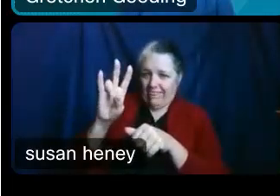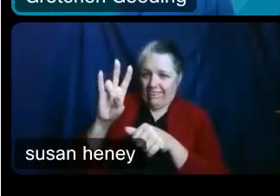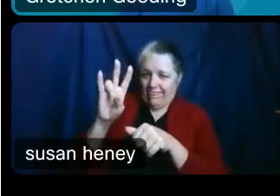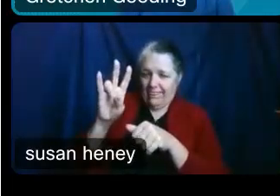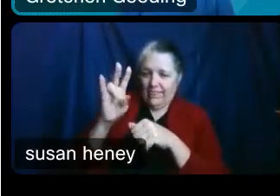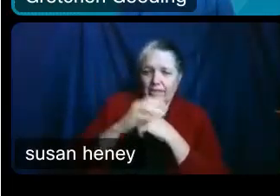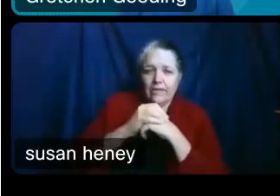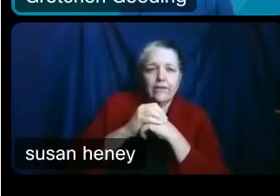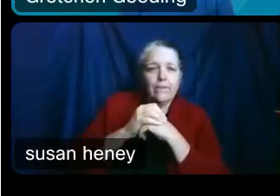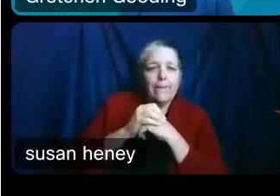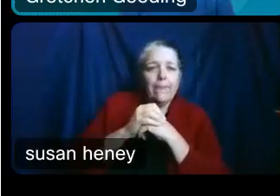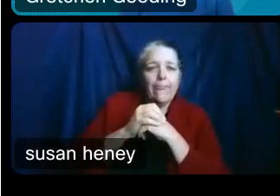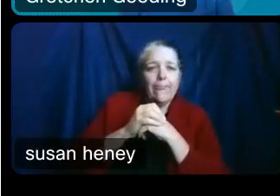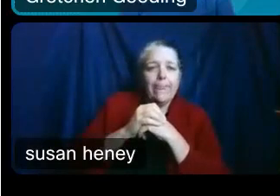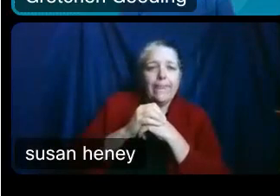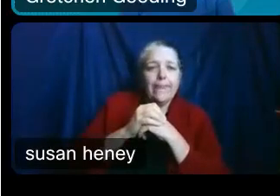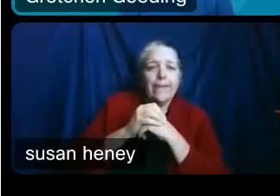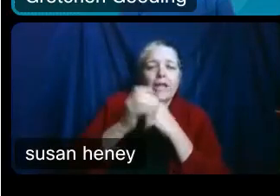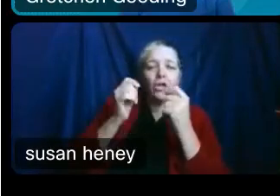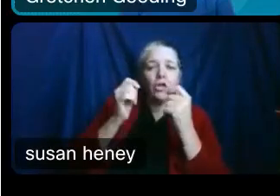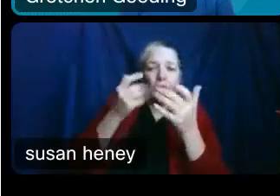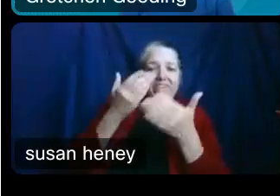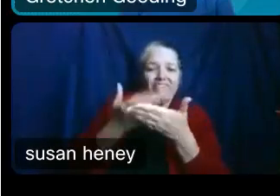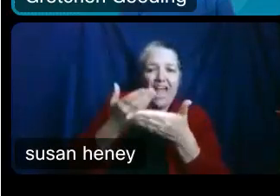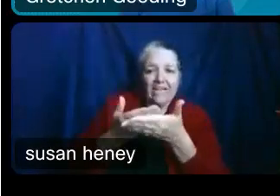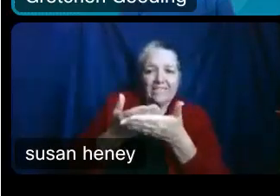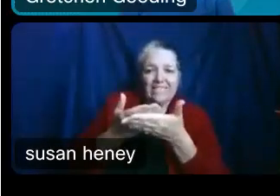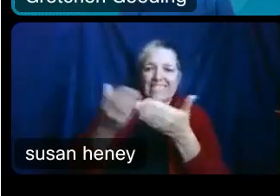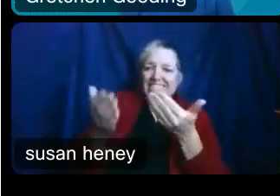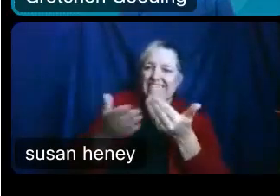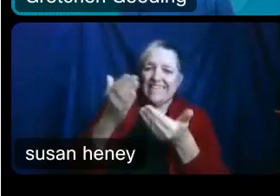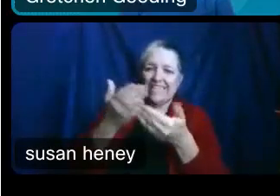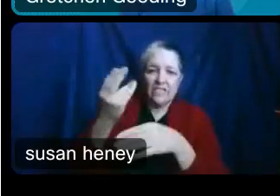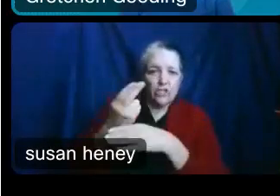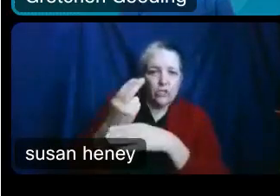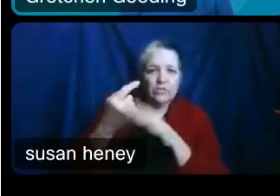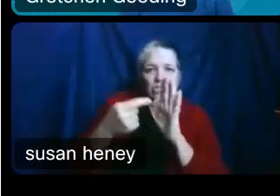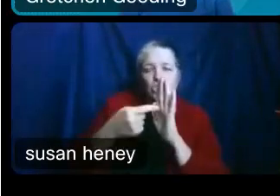data. QuickFacts is an easy-to-use application that shows tables, maps and charts for our